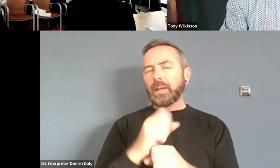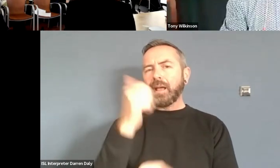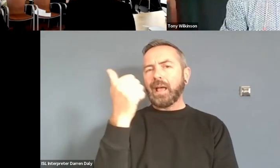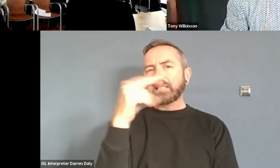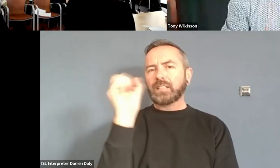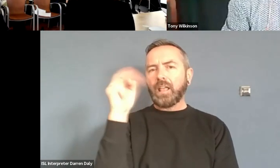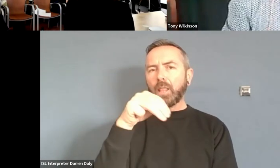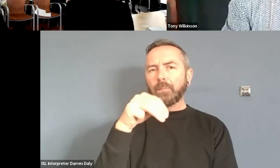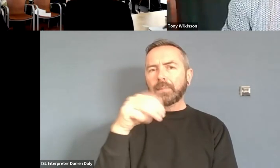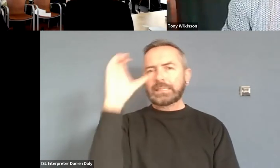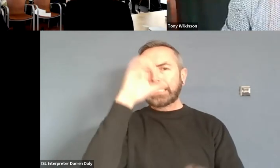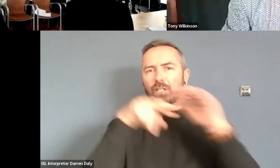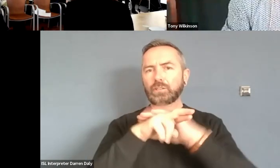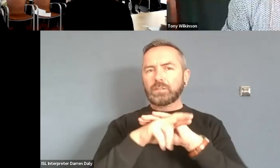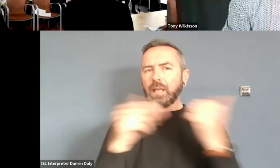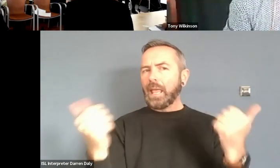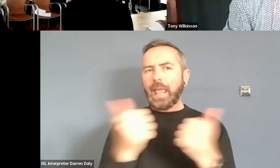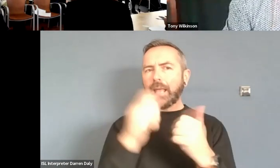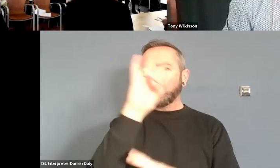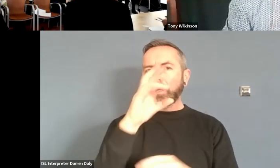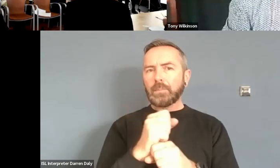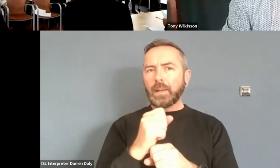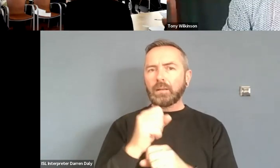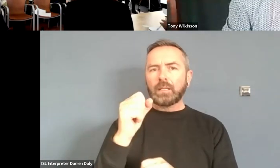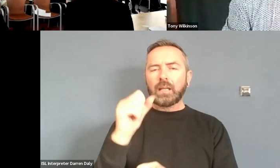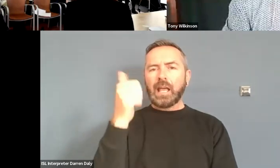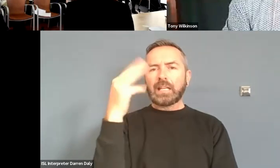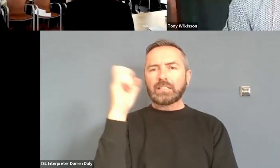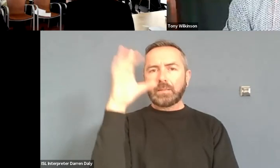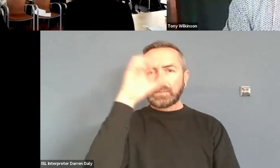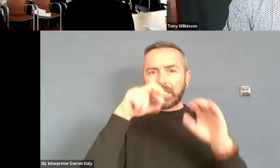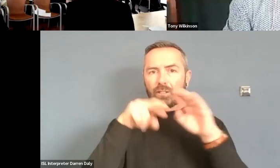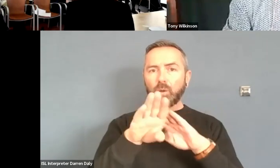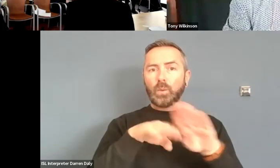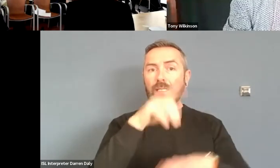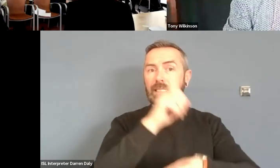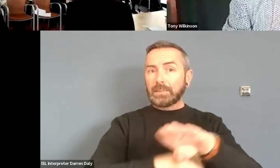in the findings about asylum seekers with disabilities or any thoughts on that?